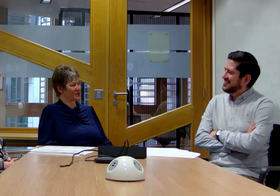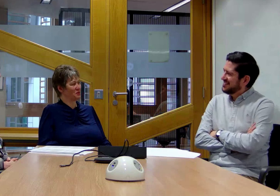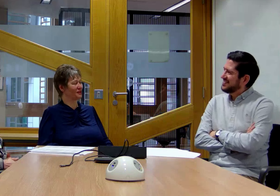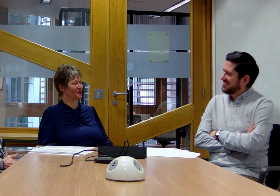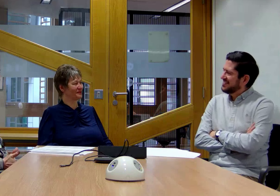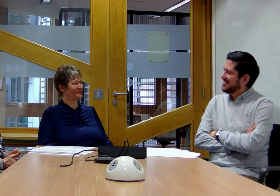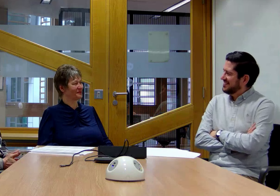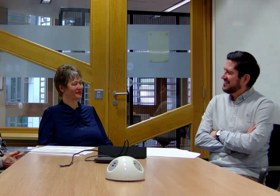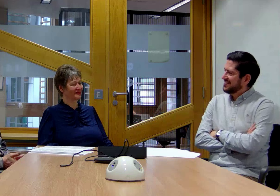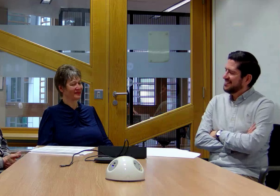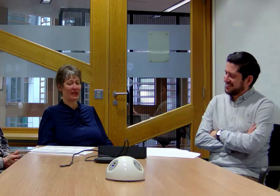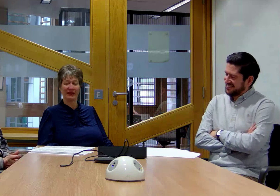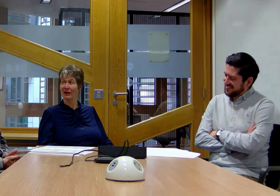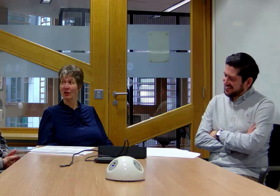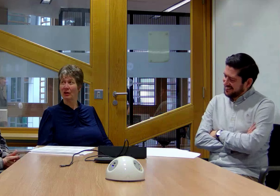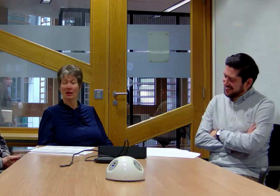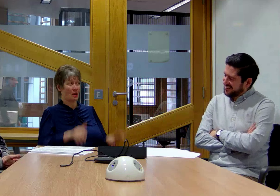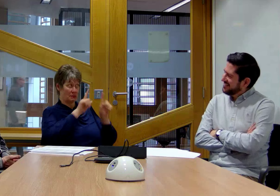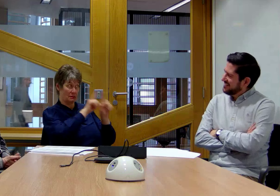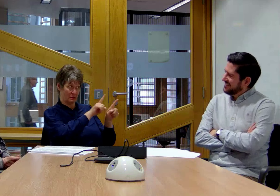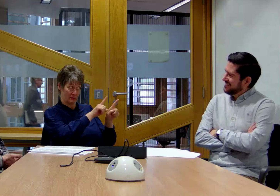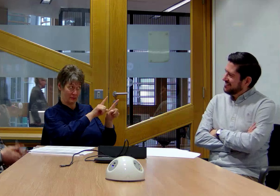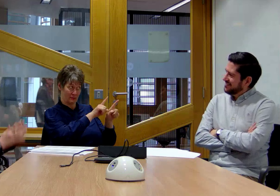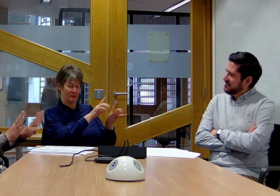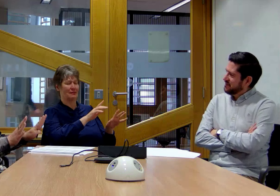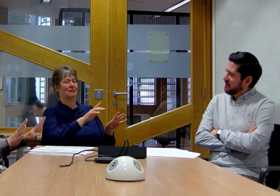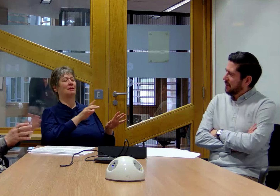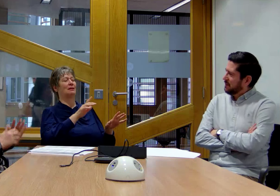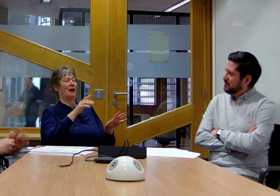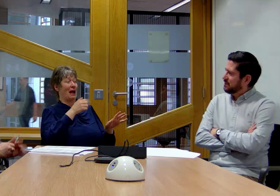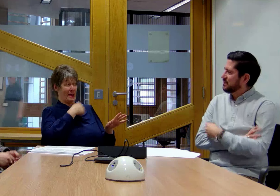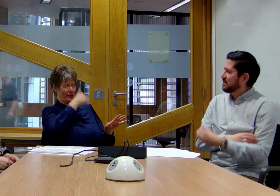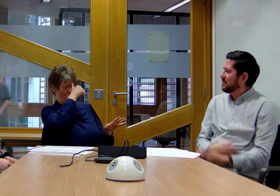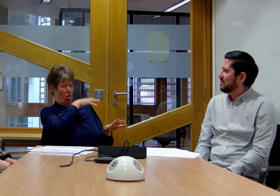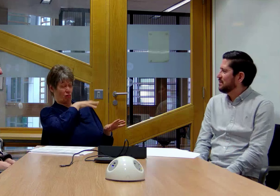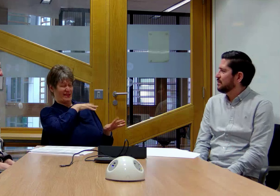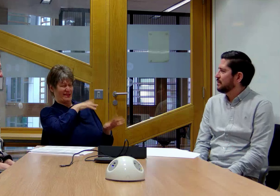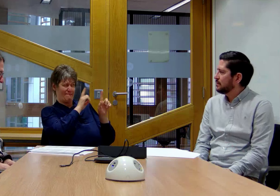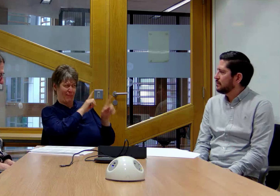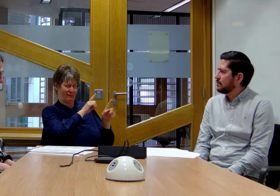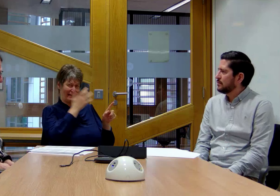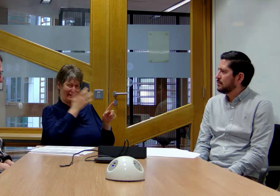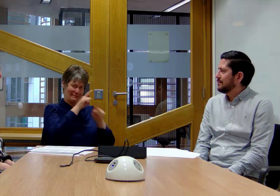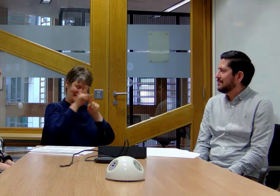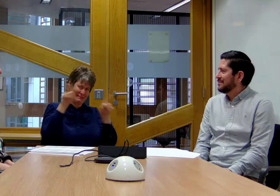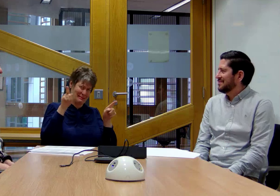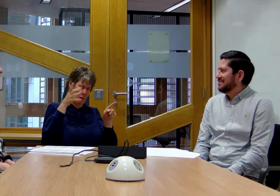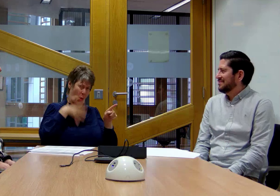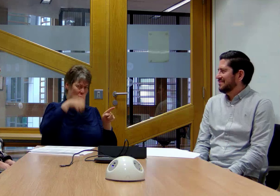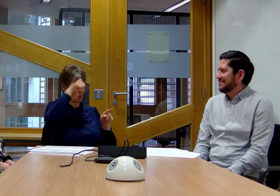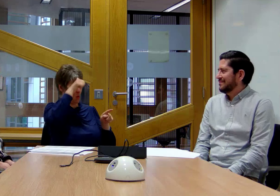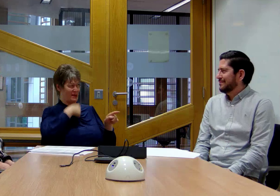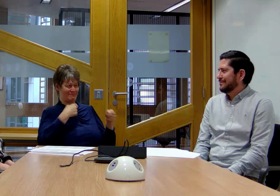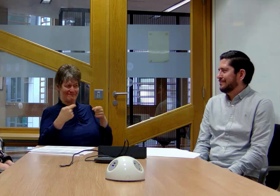Useful. Thank you. Now I've got a controversial question. I know the answer to this, but I'm going to ask for